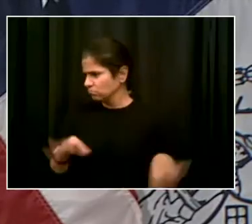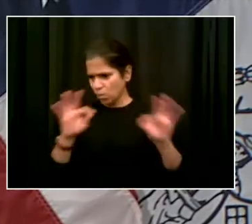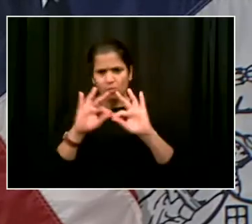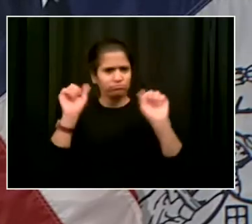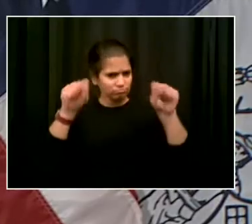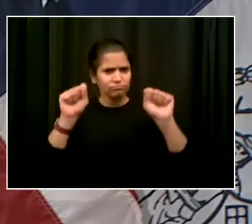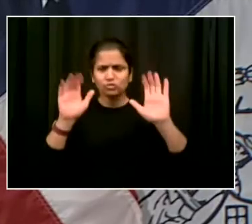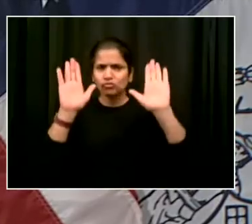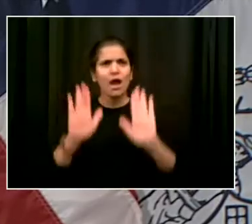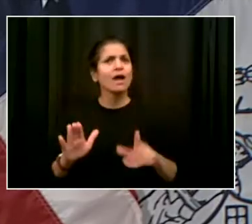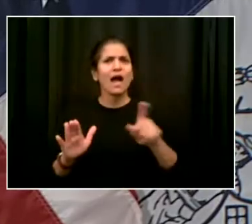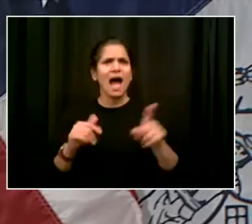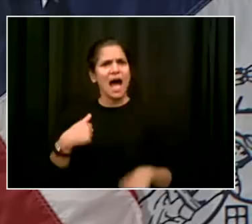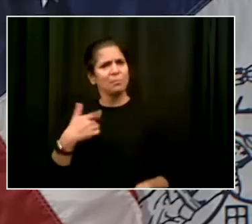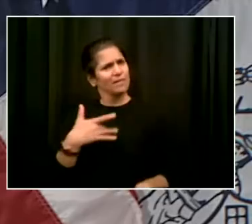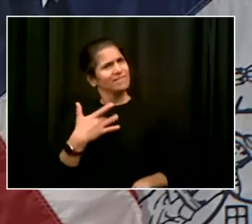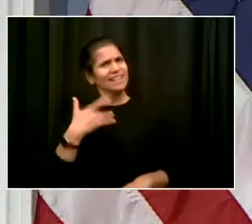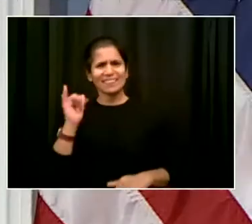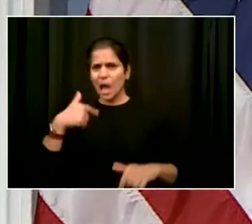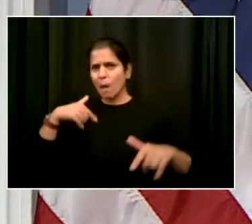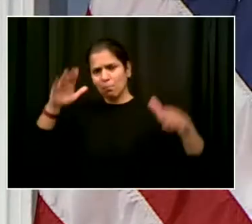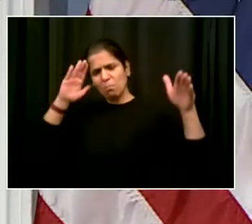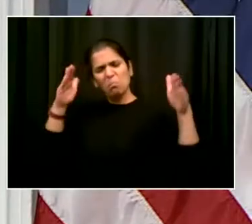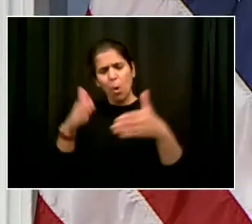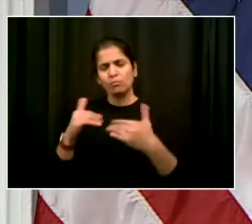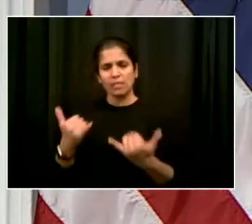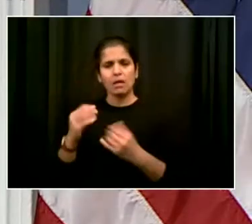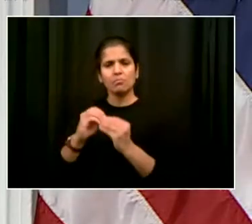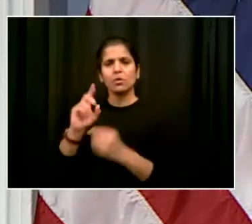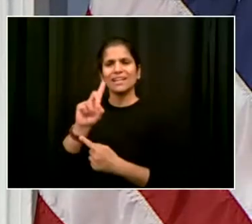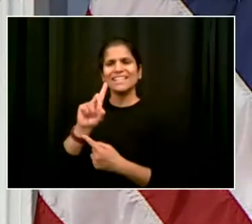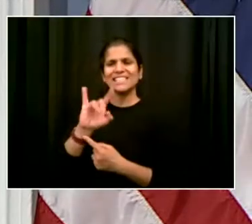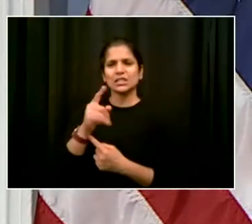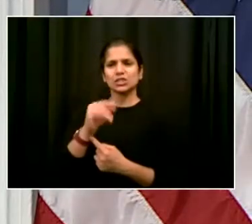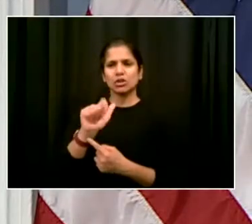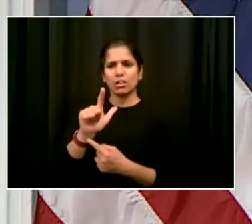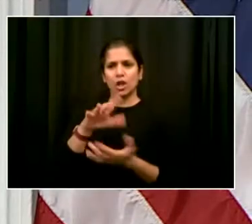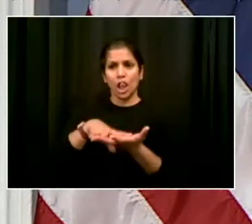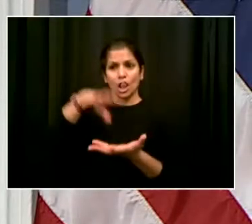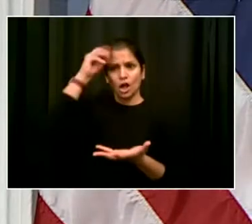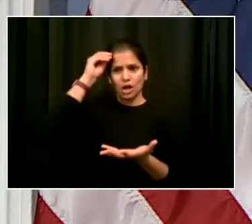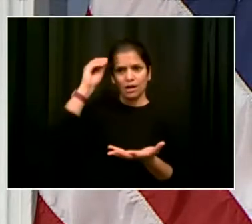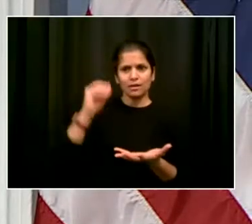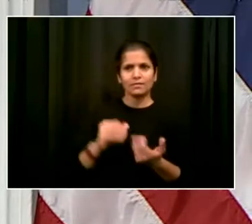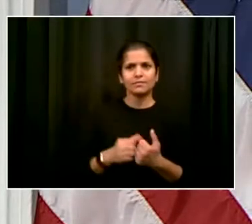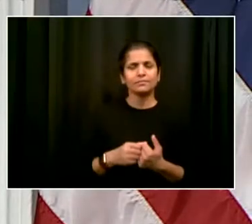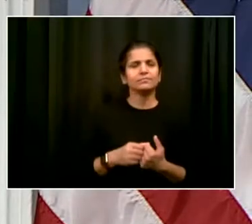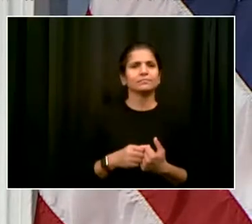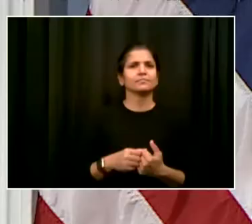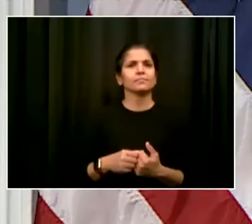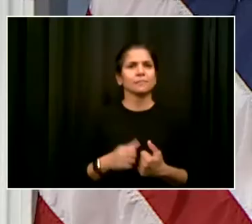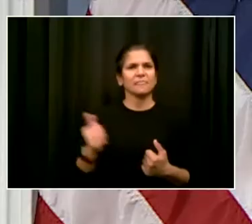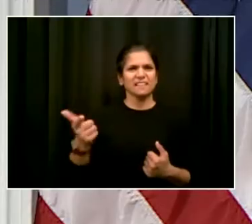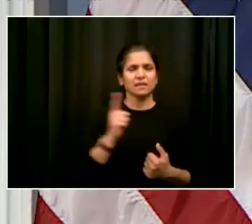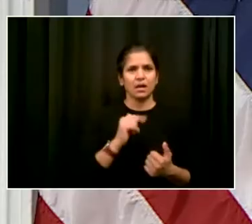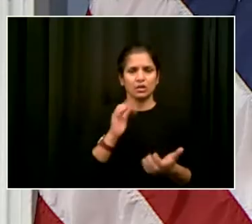TUTORING IS GREAT BUT I I THINK WE HAVE A LOT OF EVIDENCE, INCLUDING, SINCE MARCH HOW